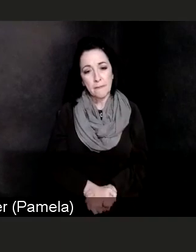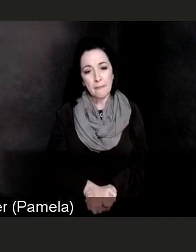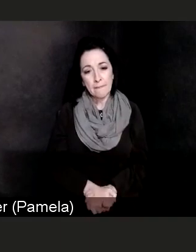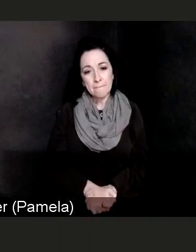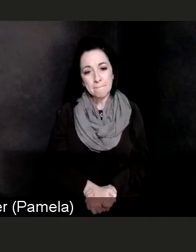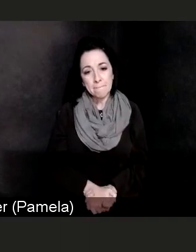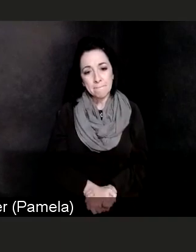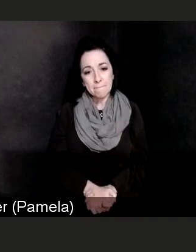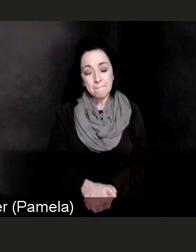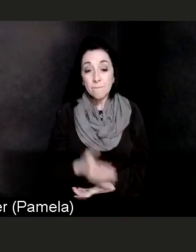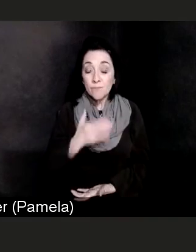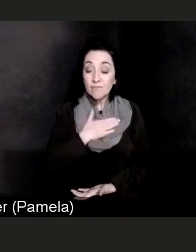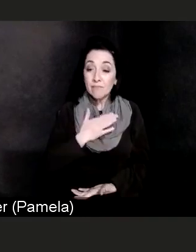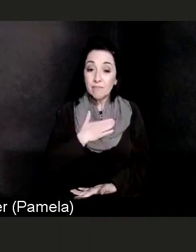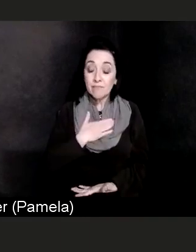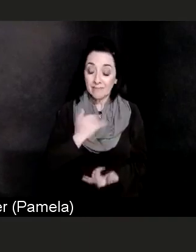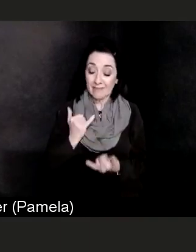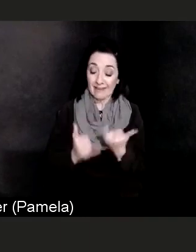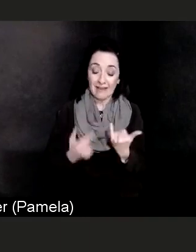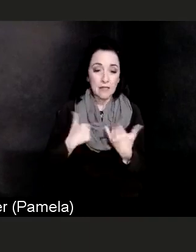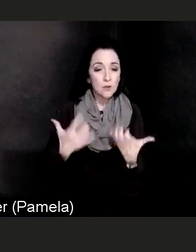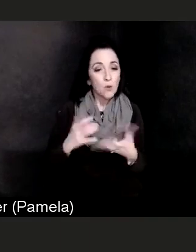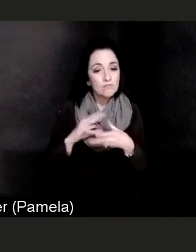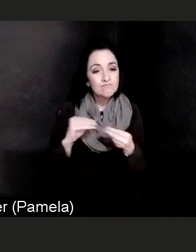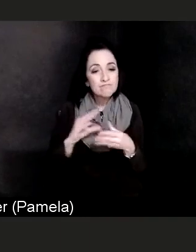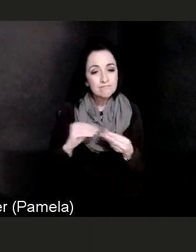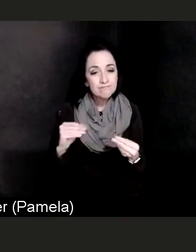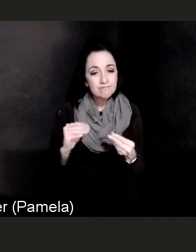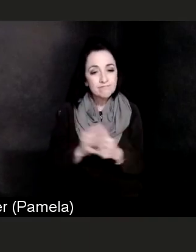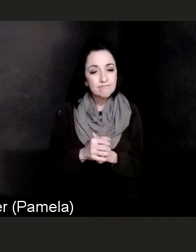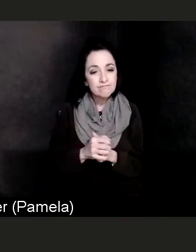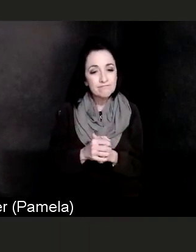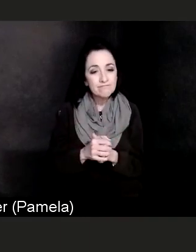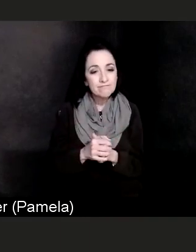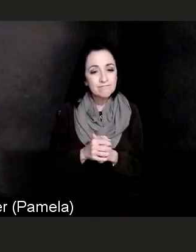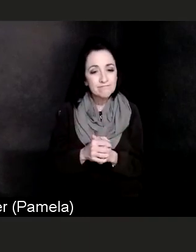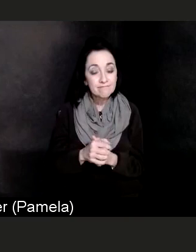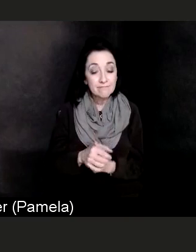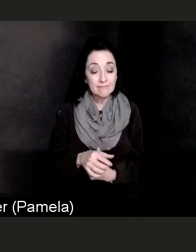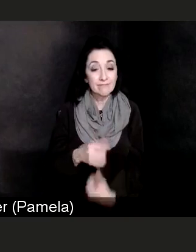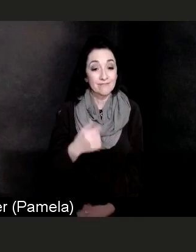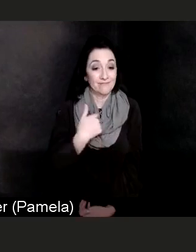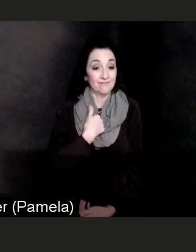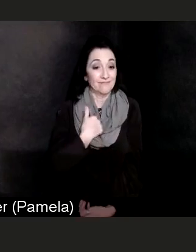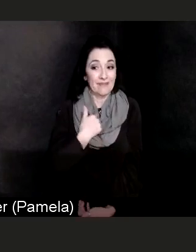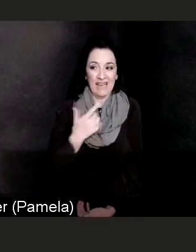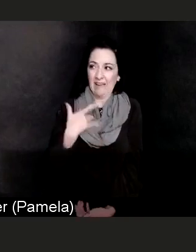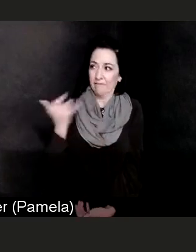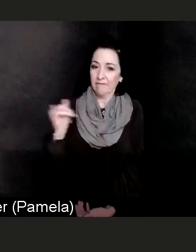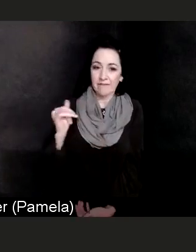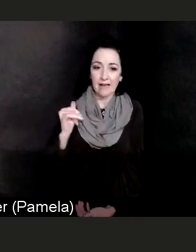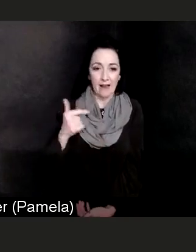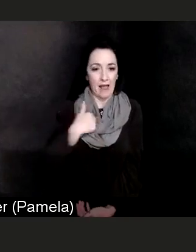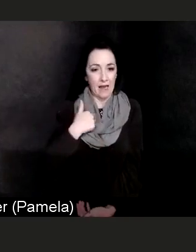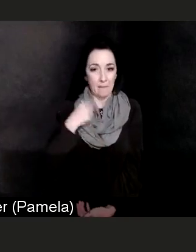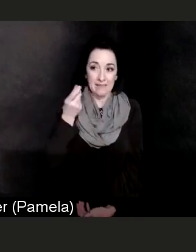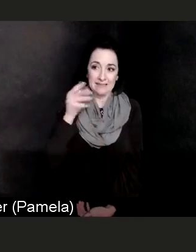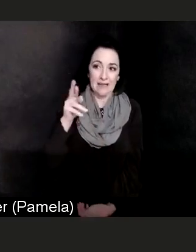so, you know, although I'm sort of a doctor on TV now, right? I don't practice anymore like Dr. Chasanov